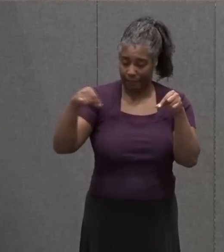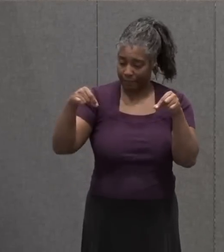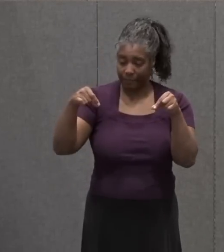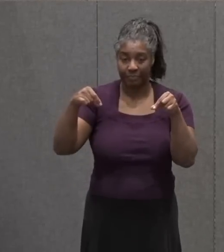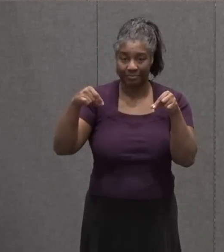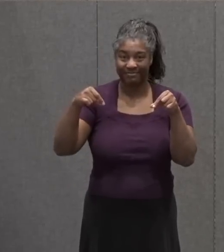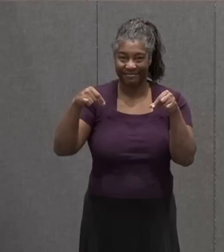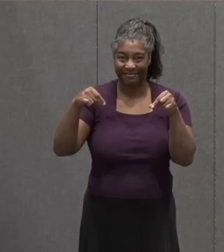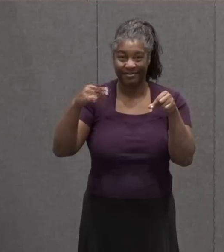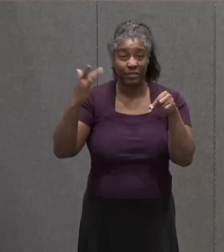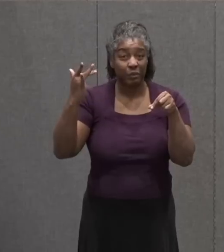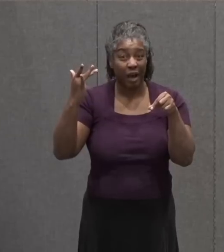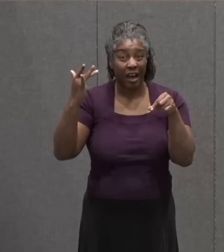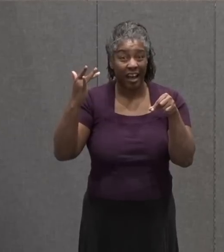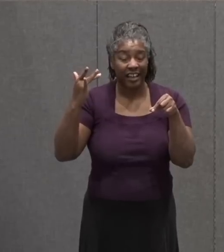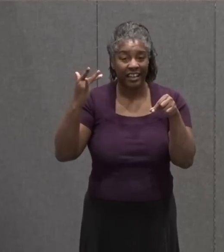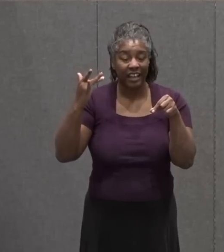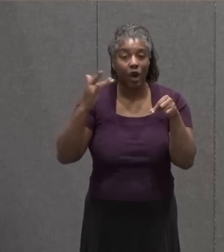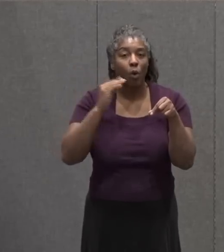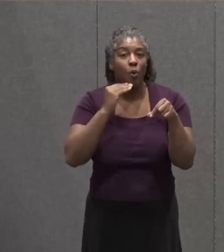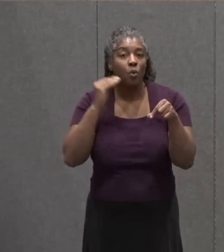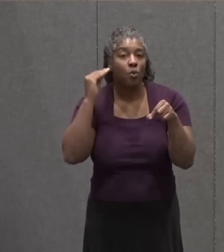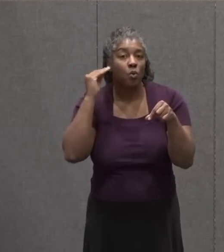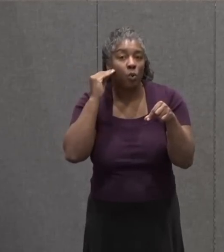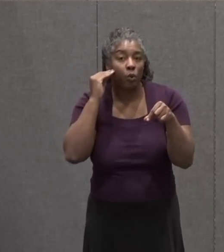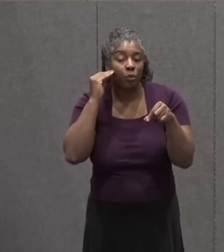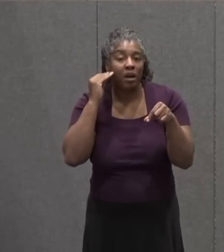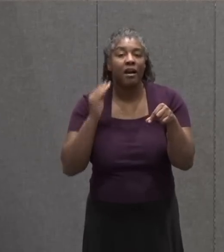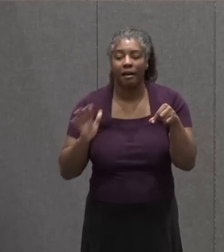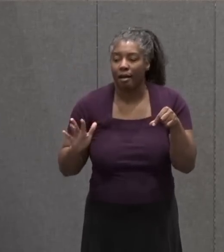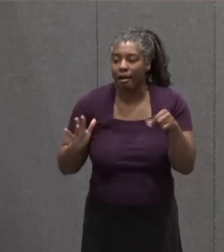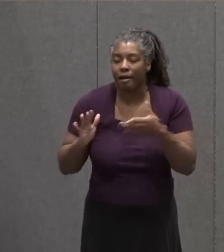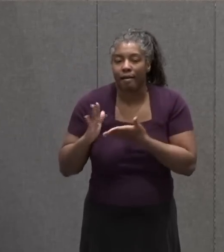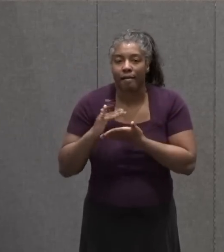in a bag or a jar that you hear, see or read.